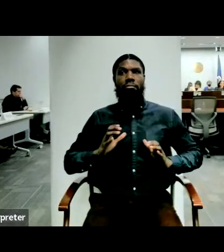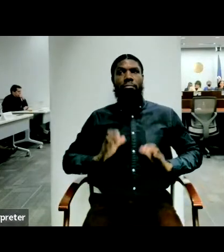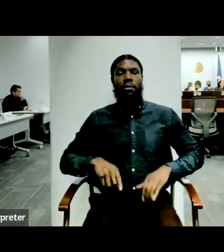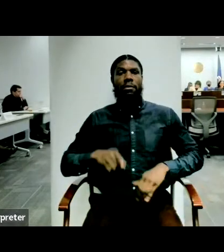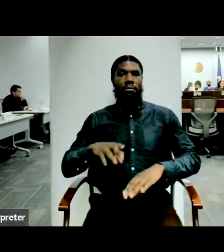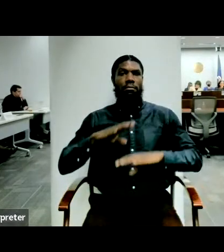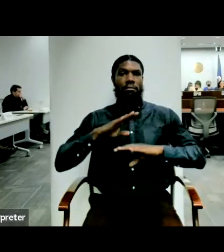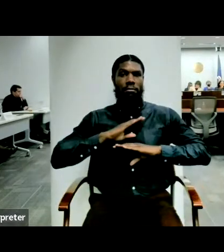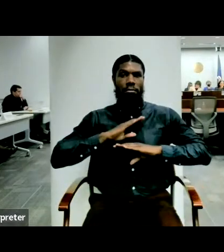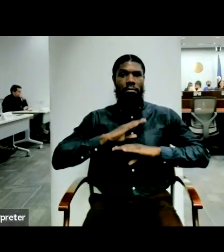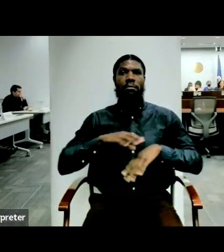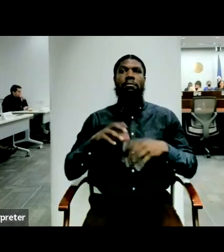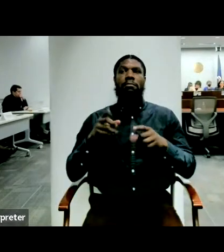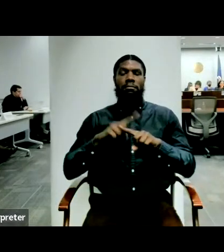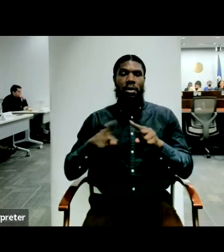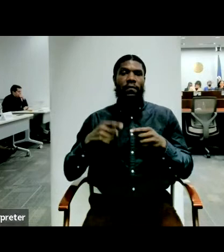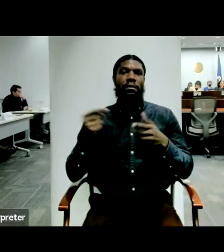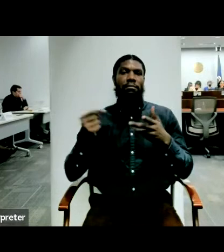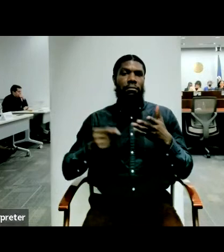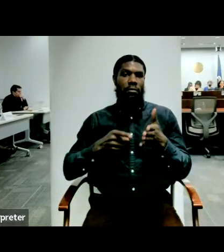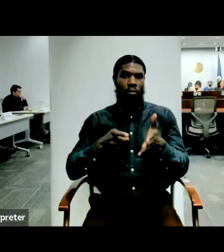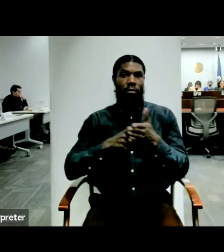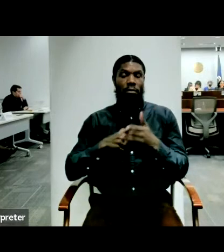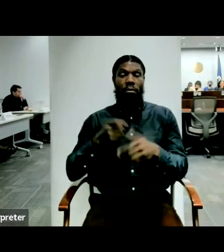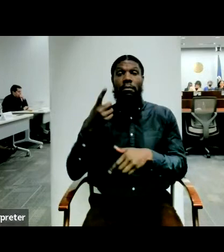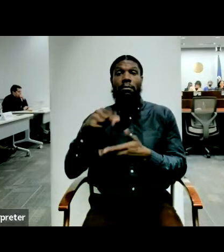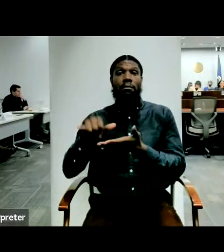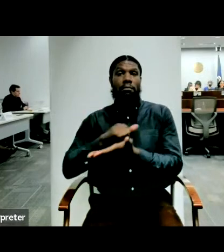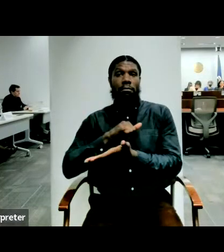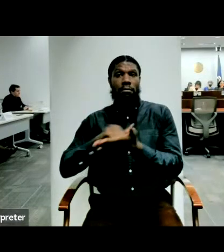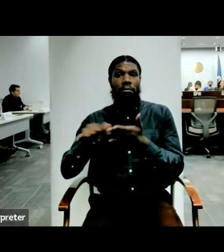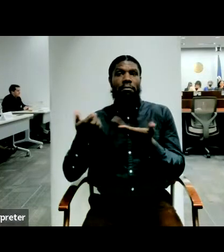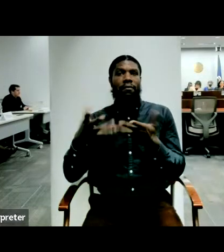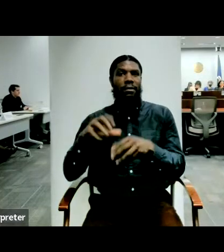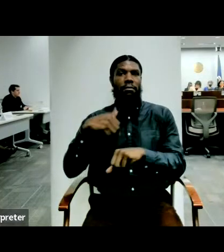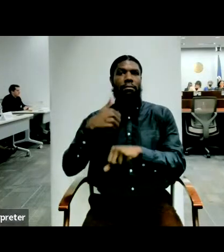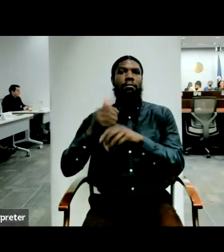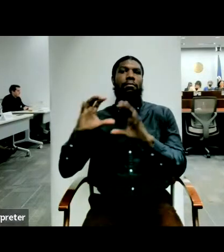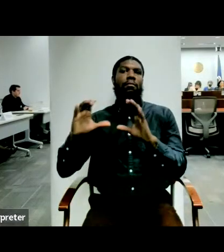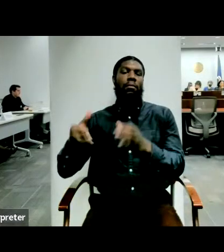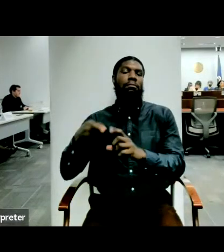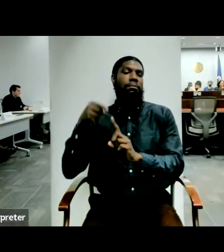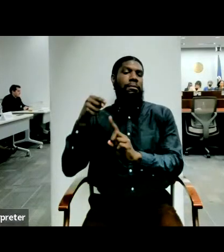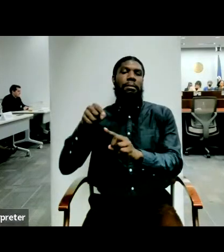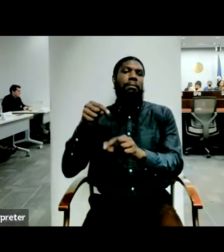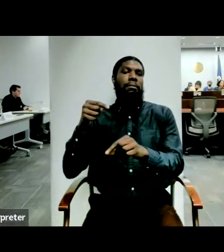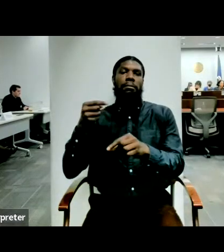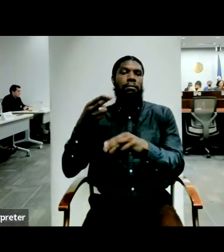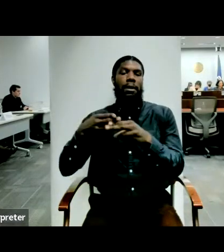and consider why do you really need it. New York created 110 Commission, American Express